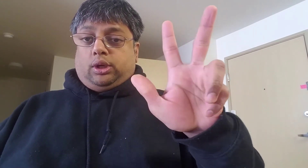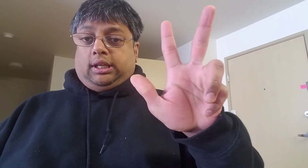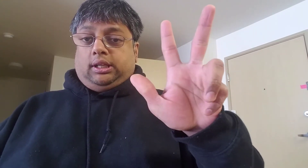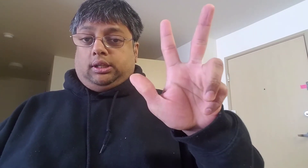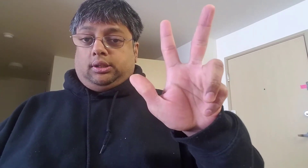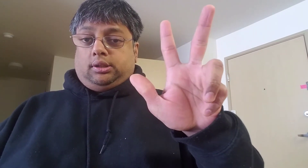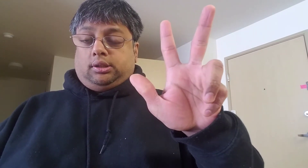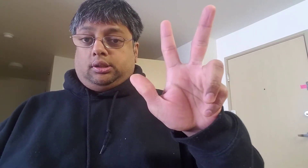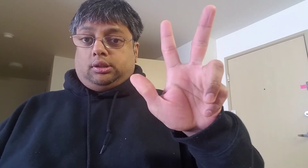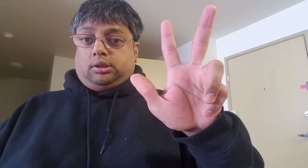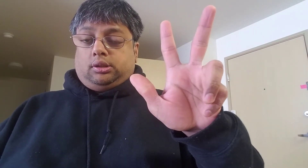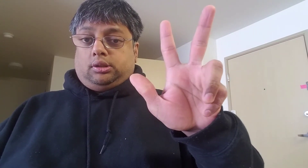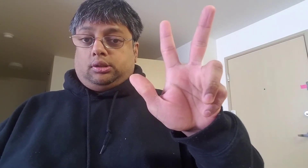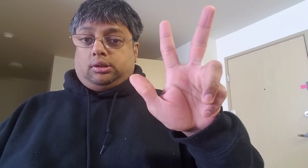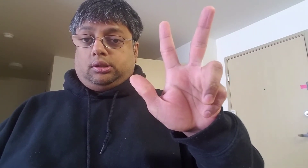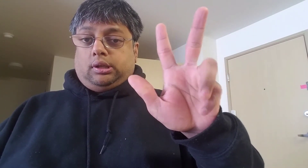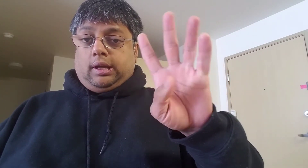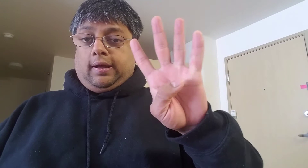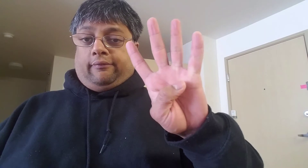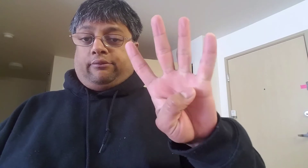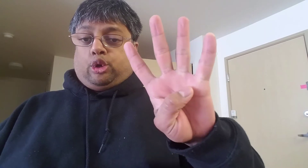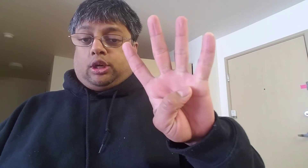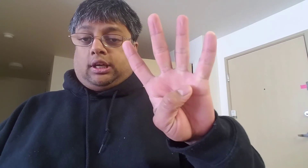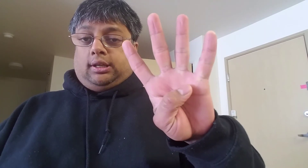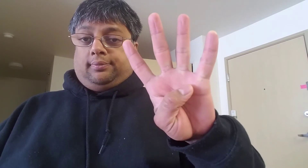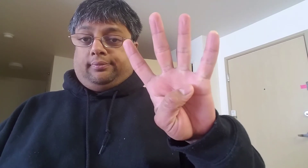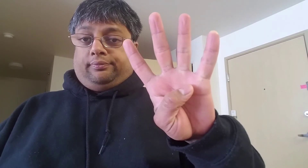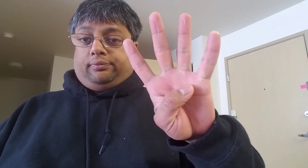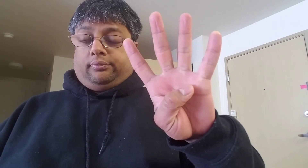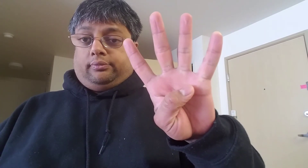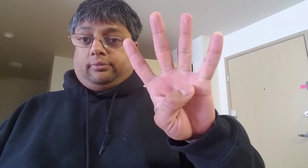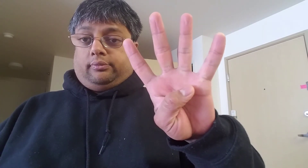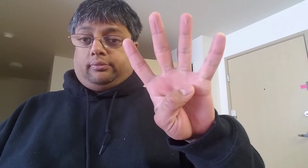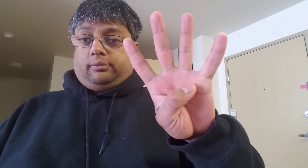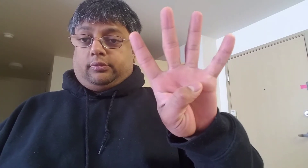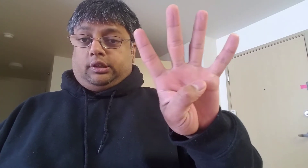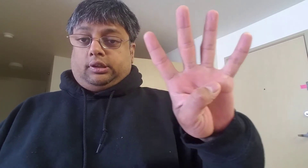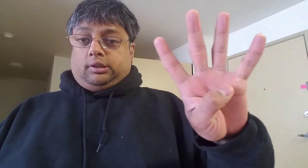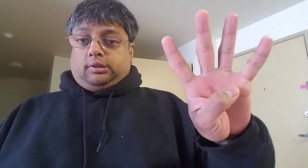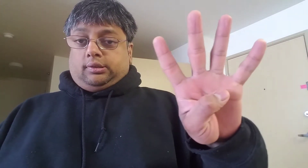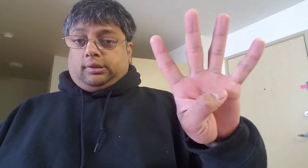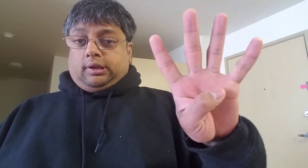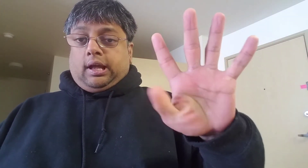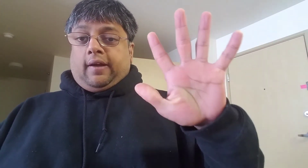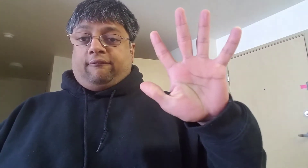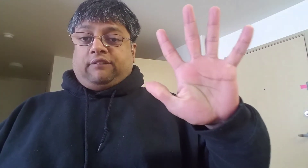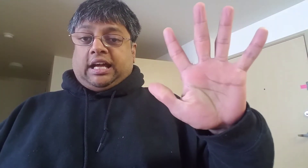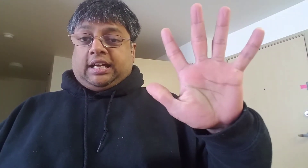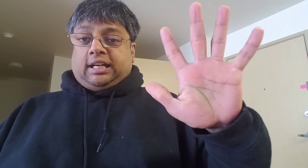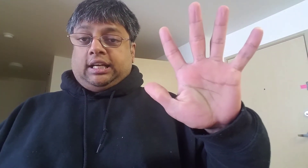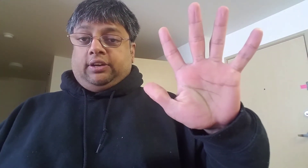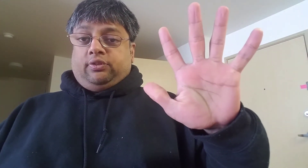"Three".... "Four".... "Five"....